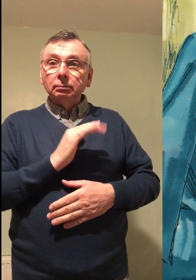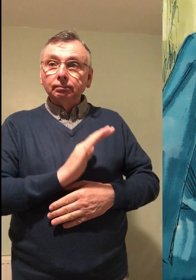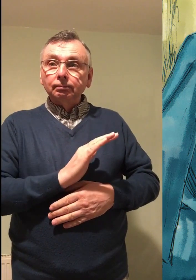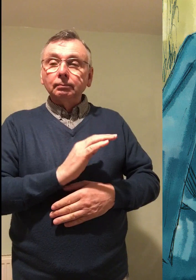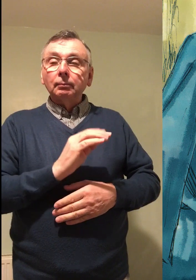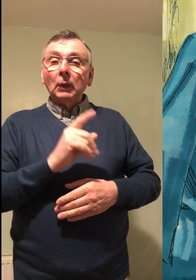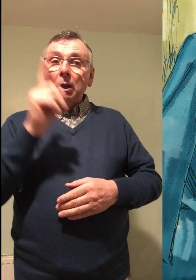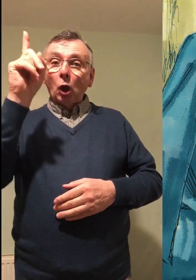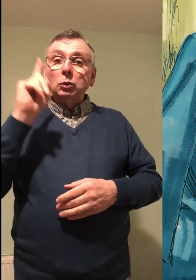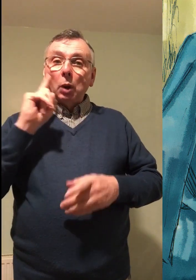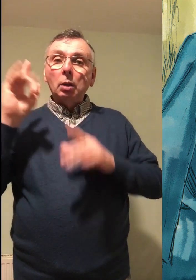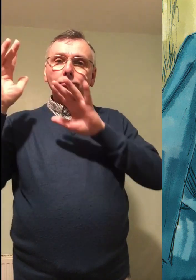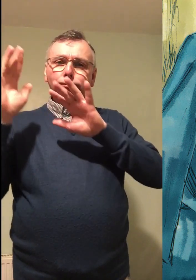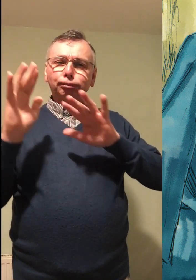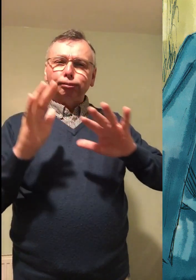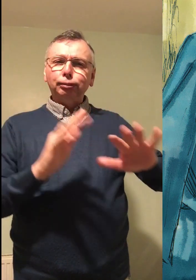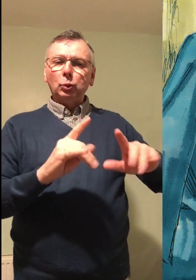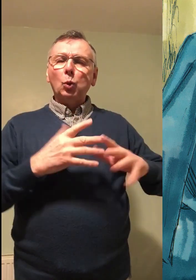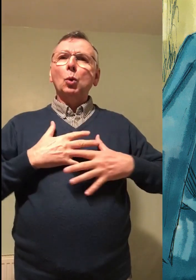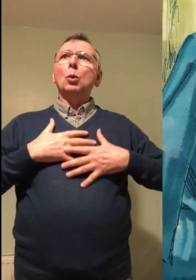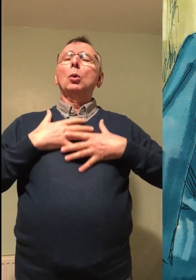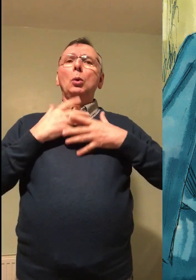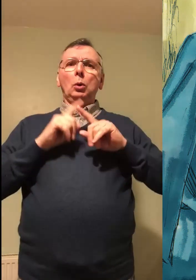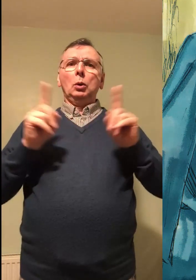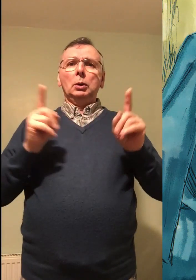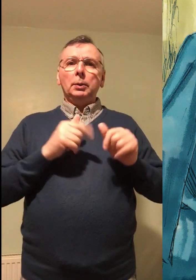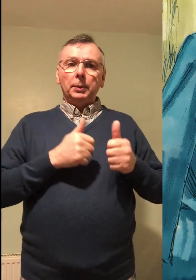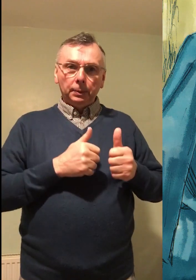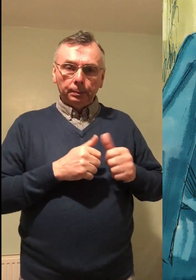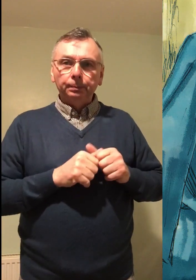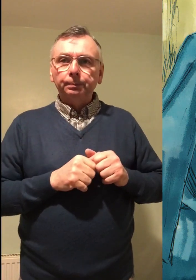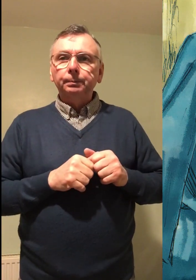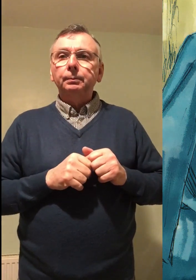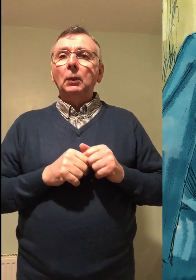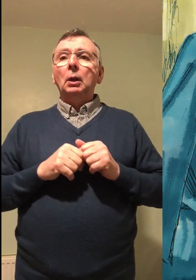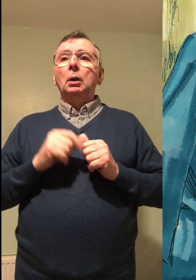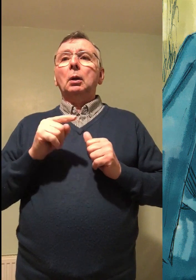Then Jesus said, “Did I not tell you that if you believe, you will see the glory of